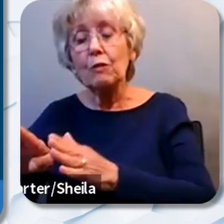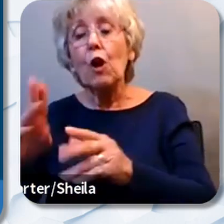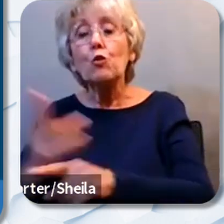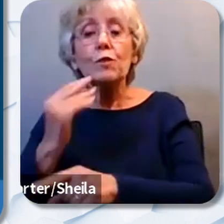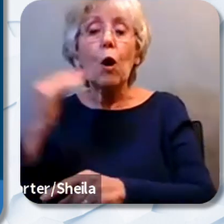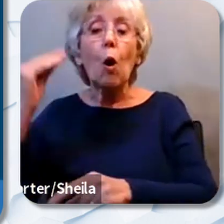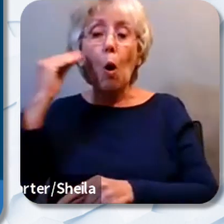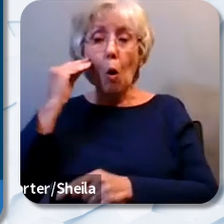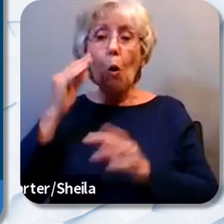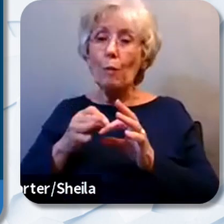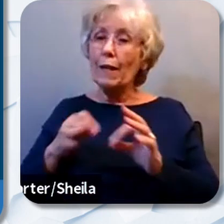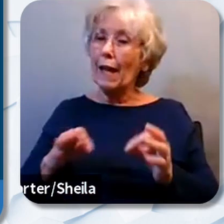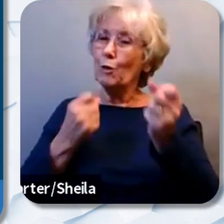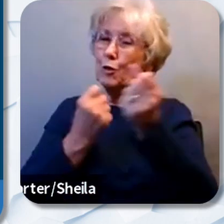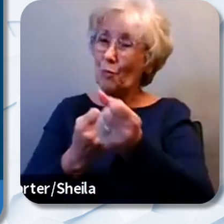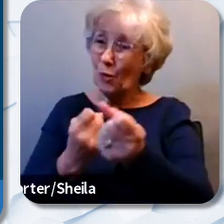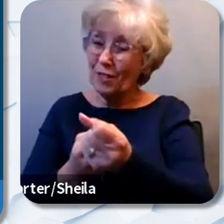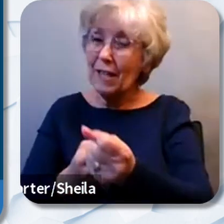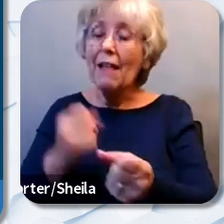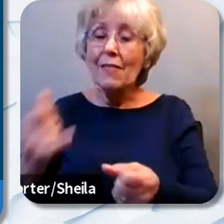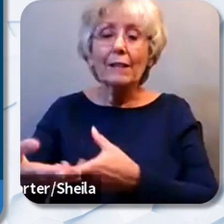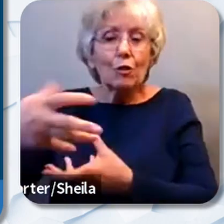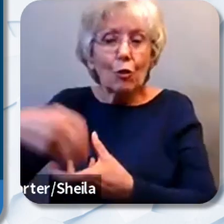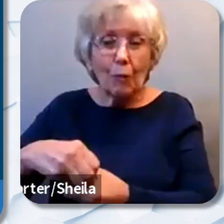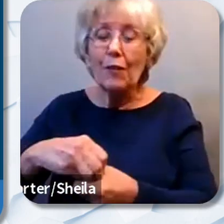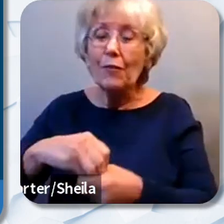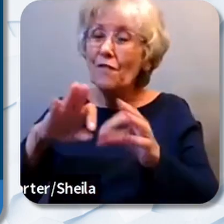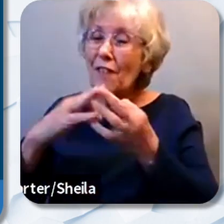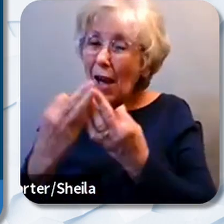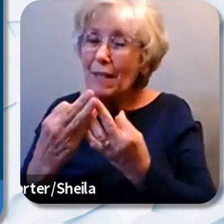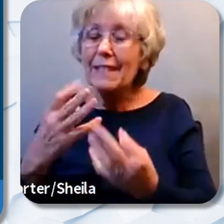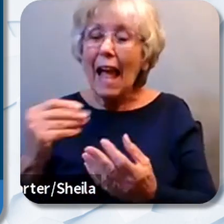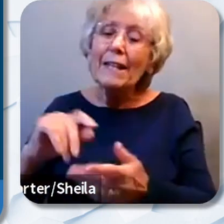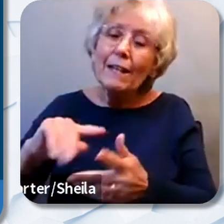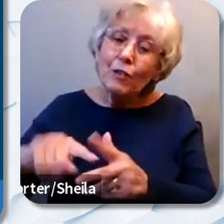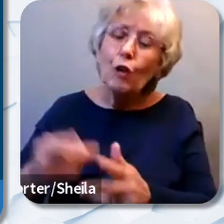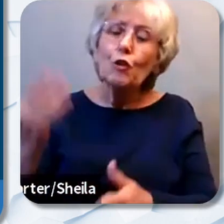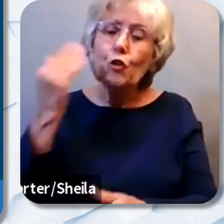And it really encompasses. The family and getting to know the family and their culture and what they